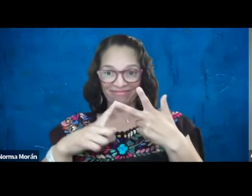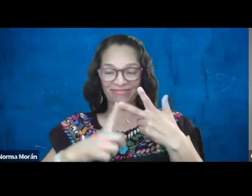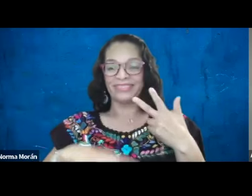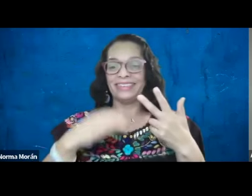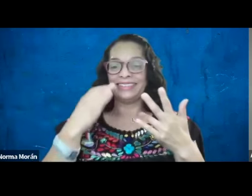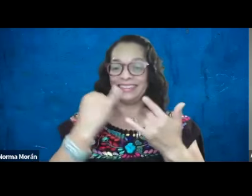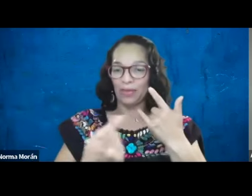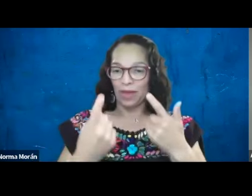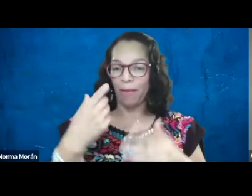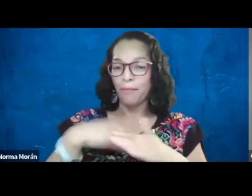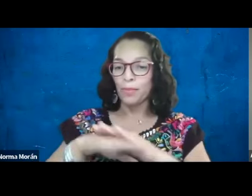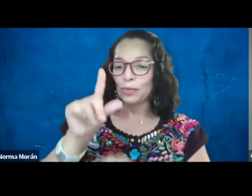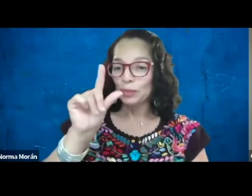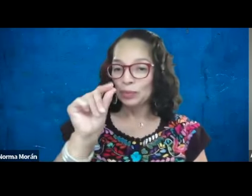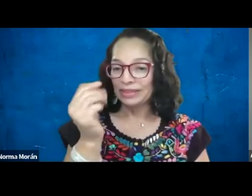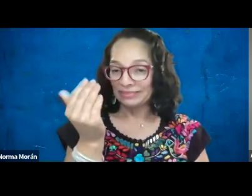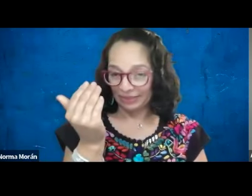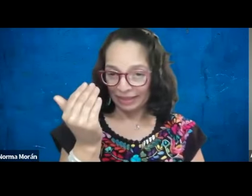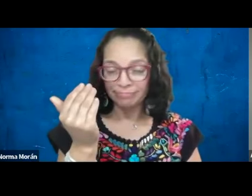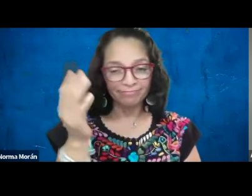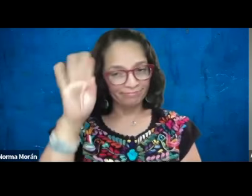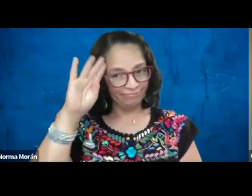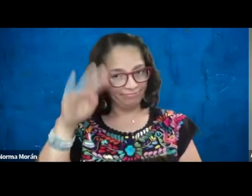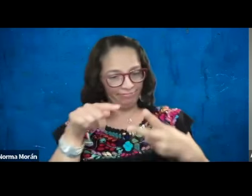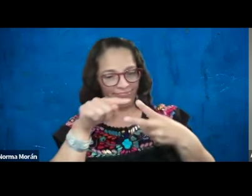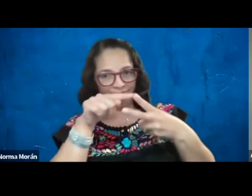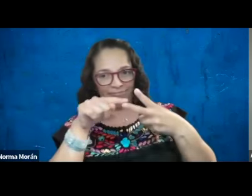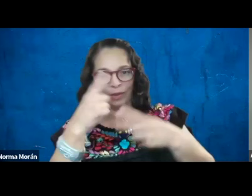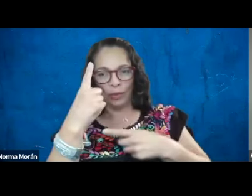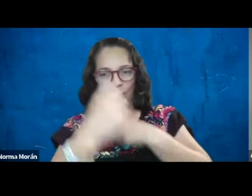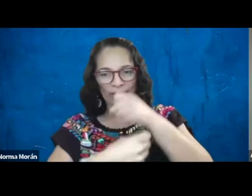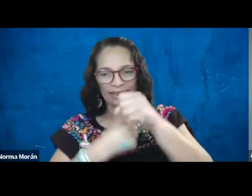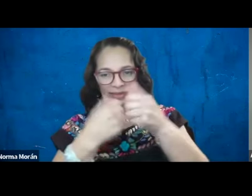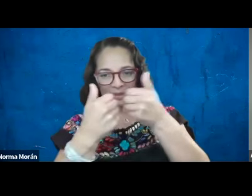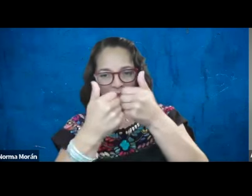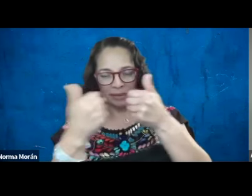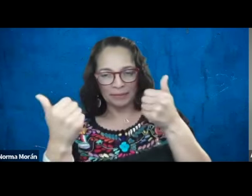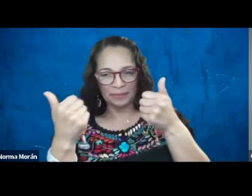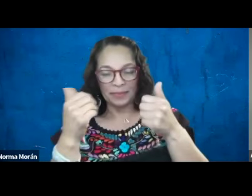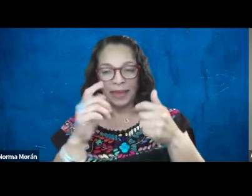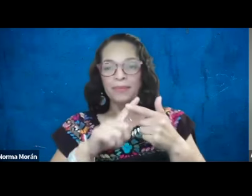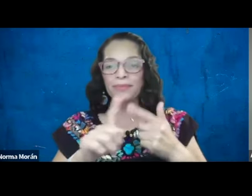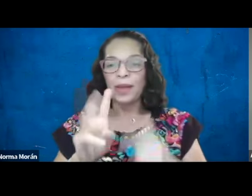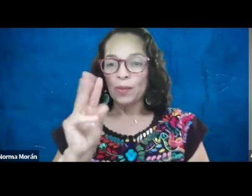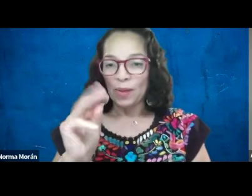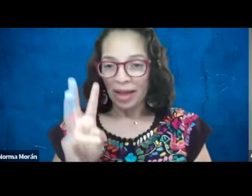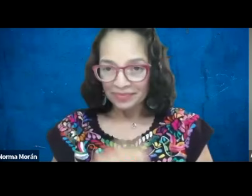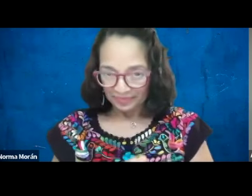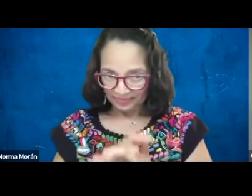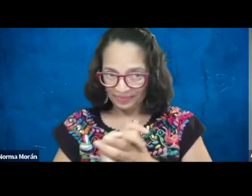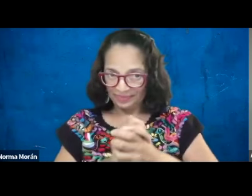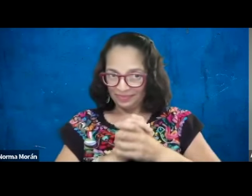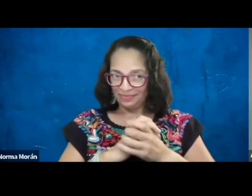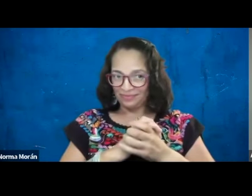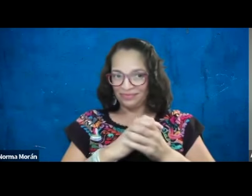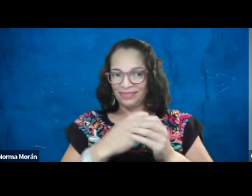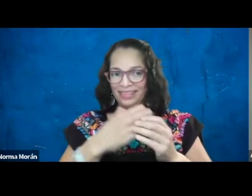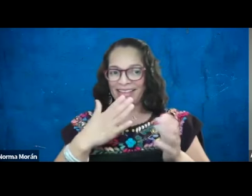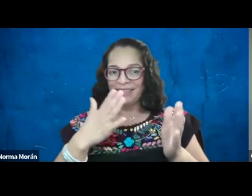With my third child, born in 2015, I know my last two are only one year apart, but wow.